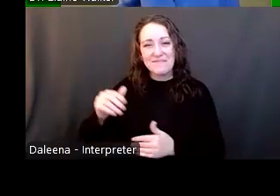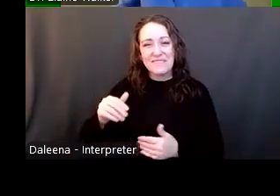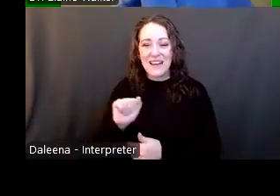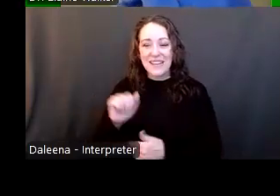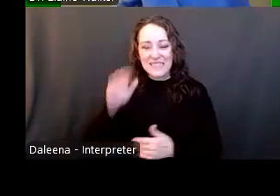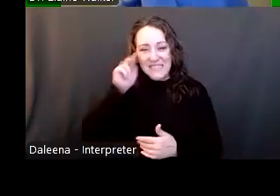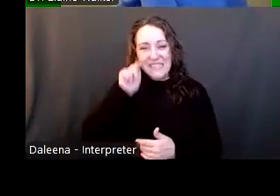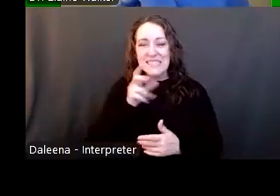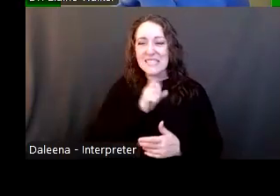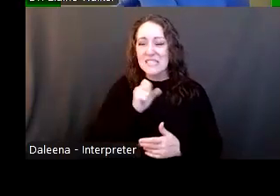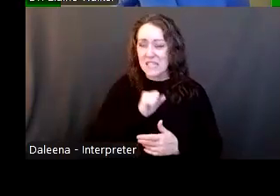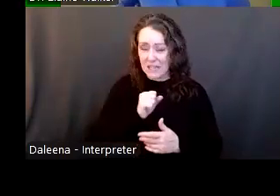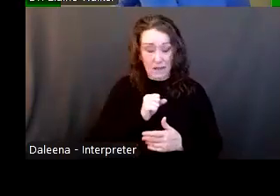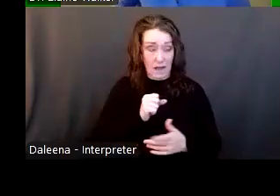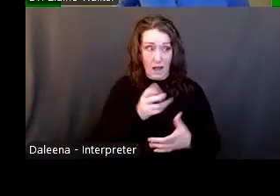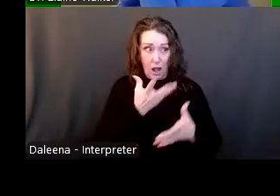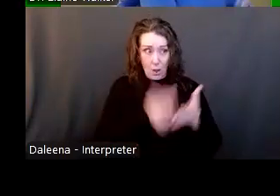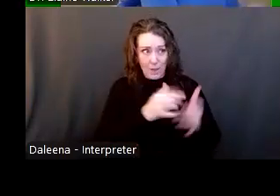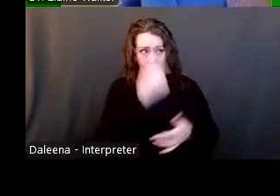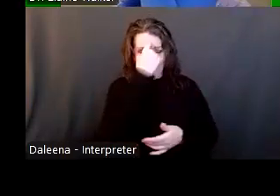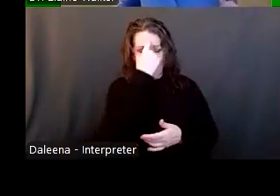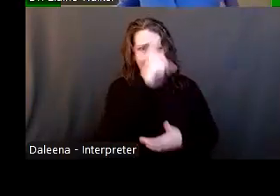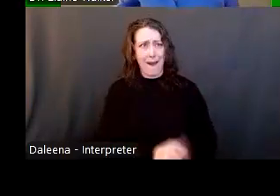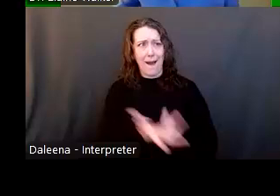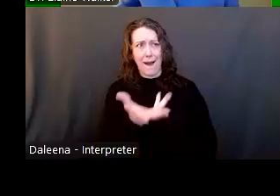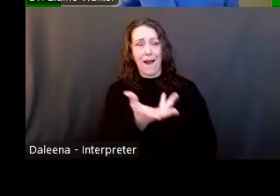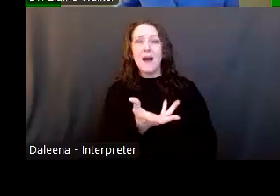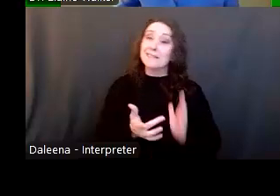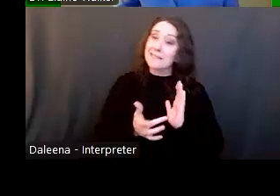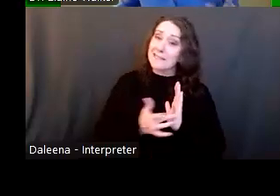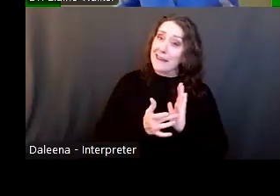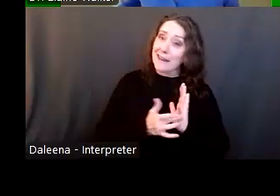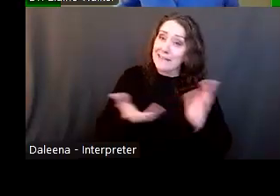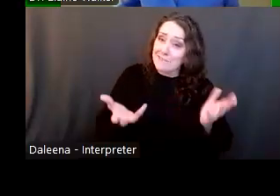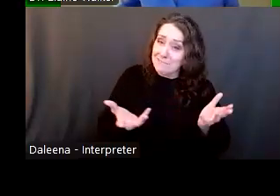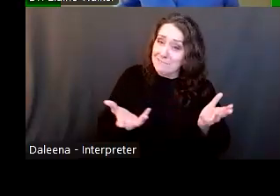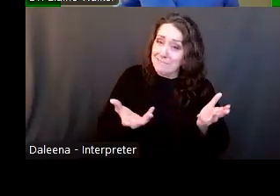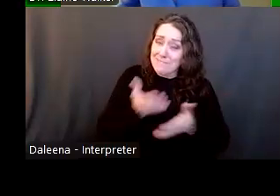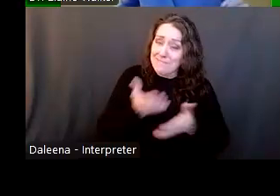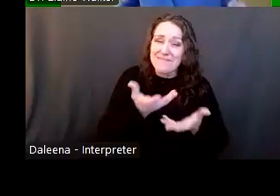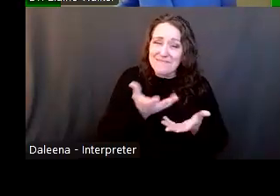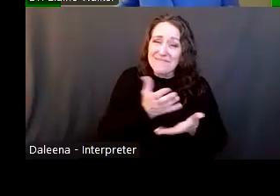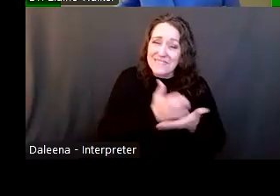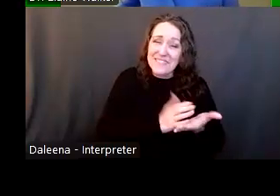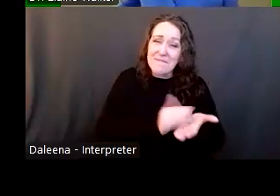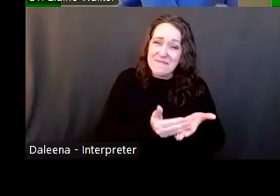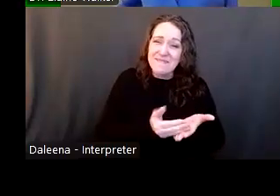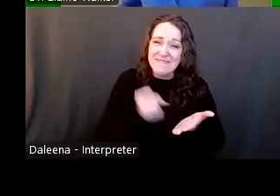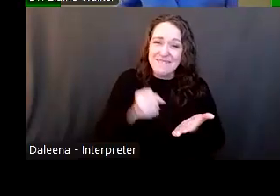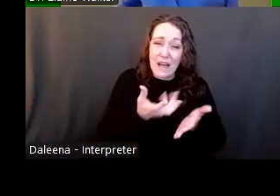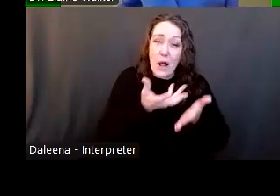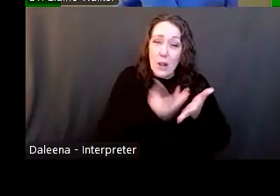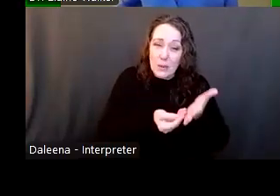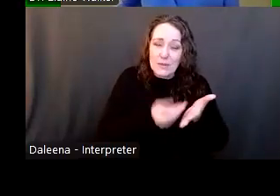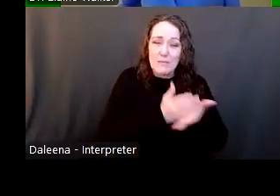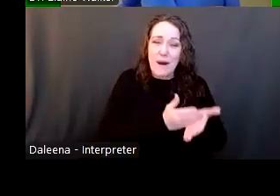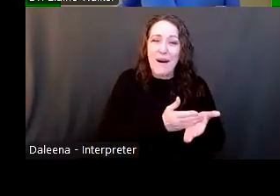they losing their minds uh technically uh to some extent they are losing part of their part of their